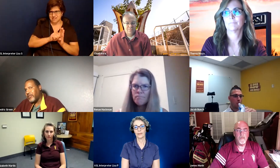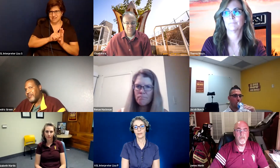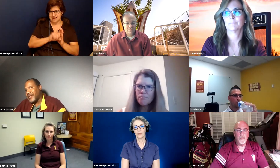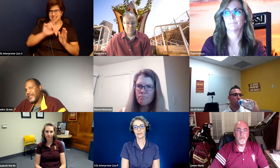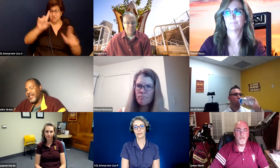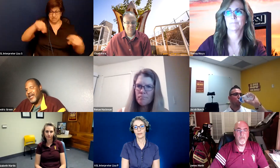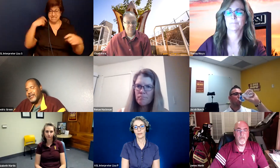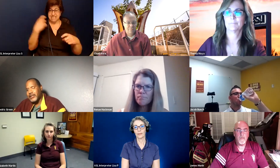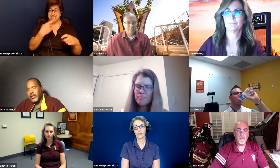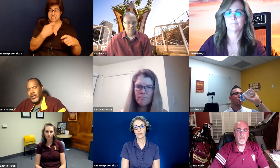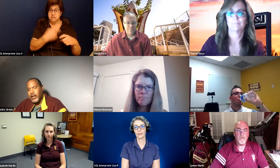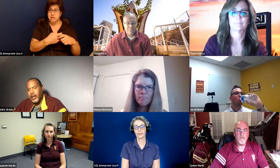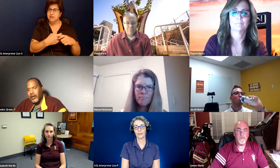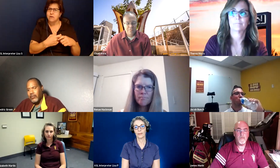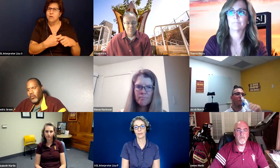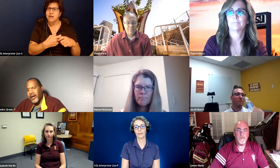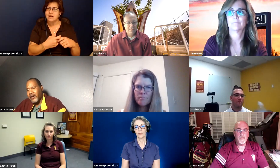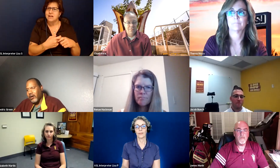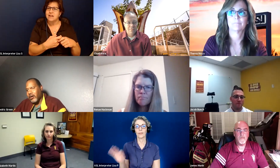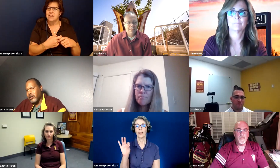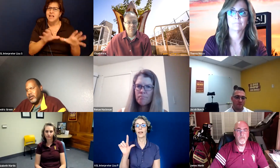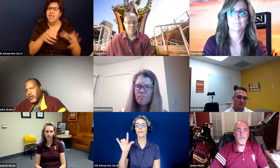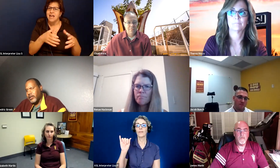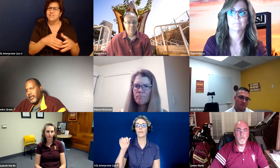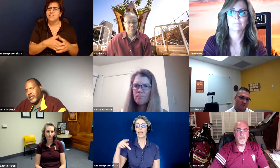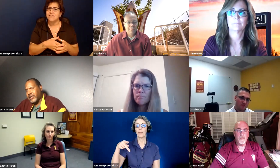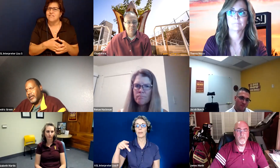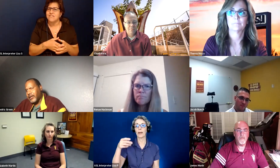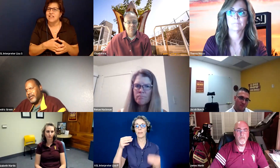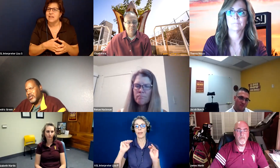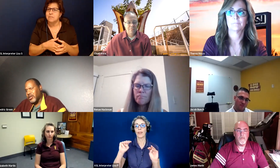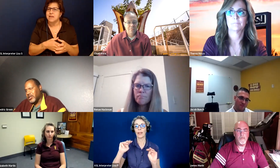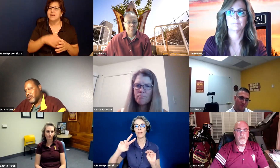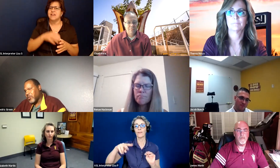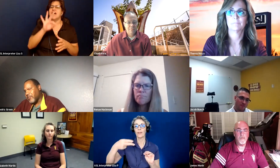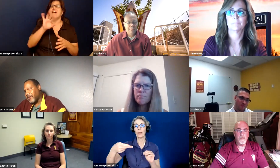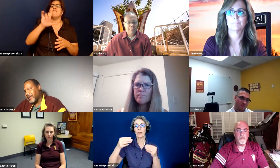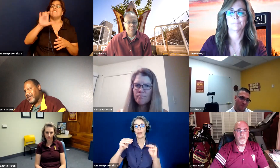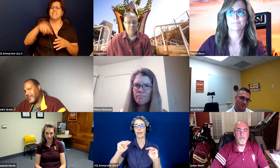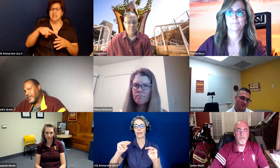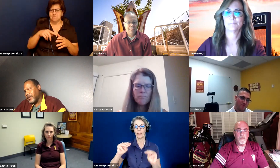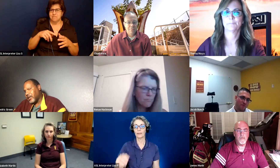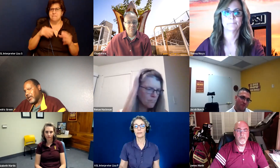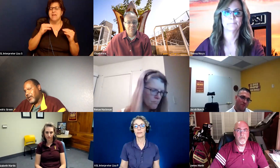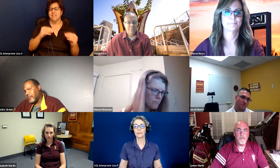flipped method class, where the instruction was primarily done through